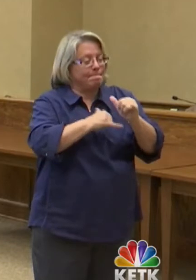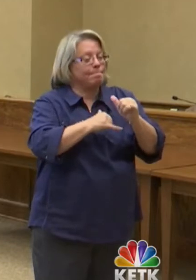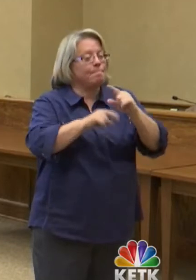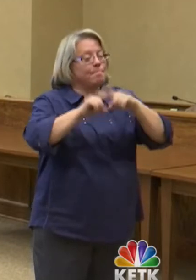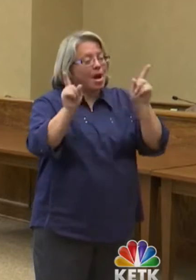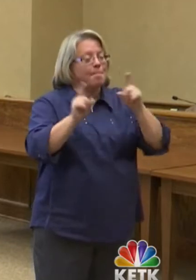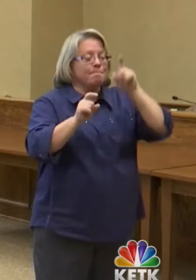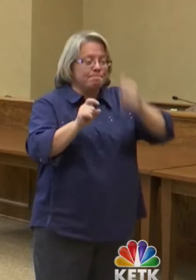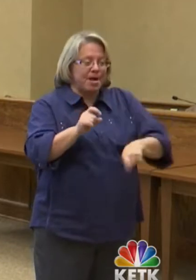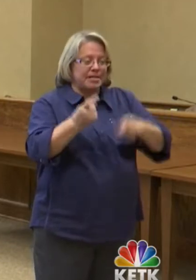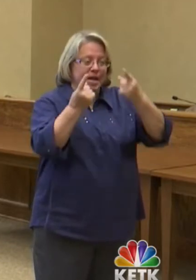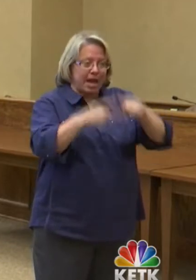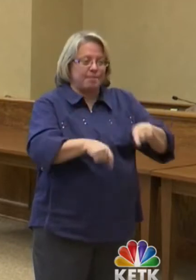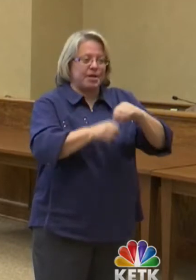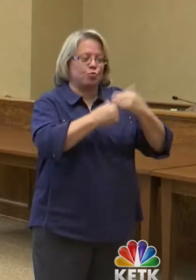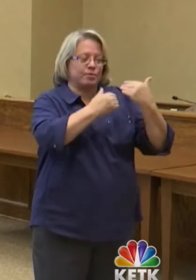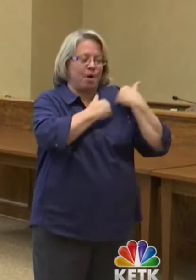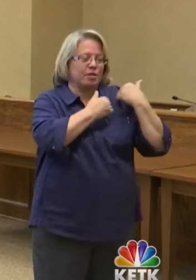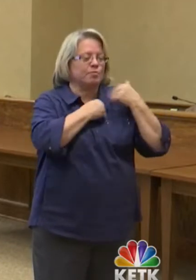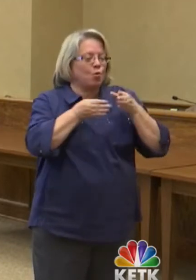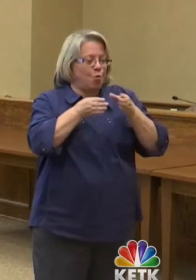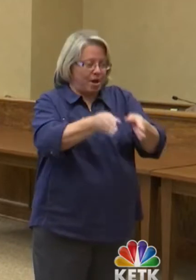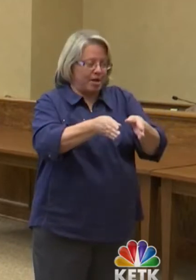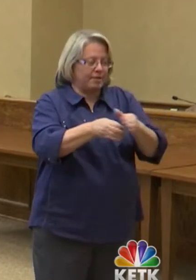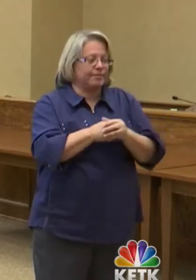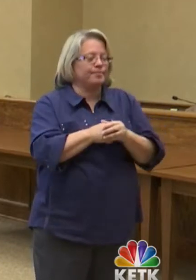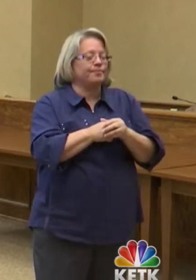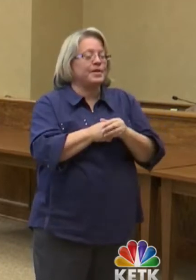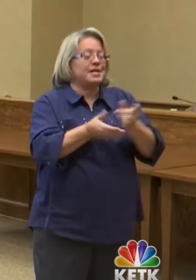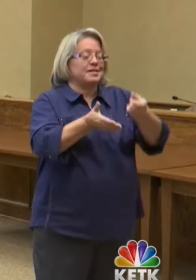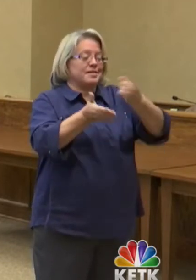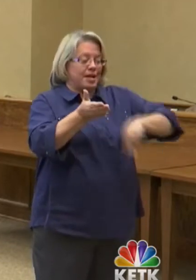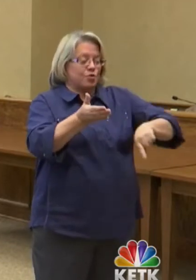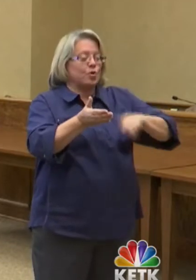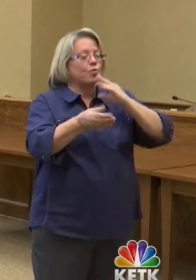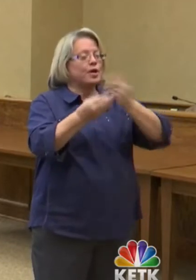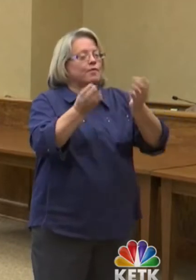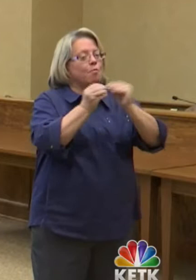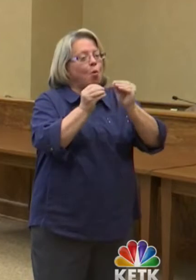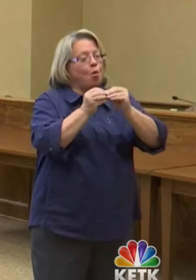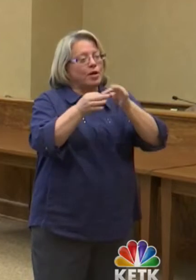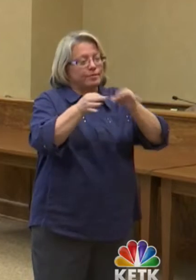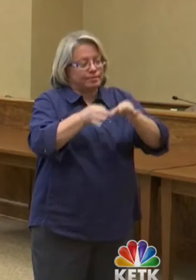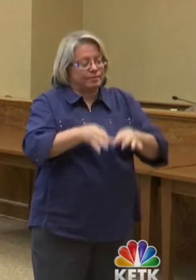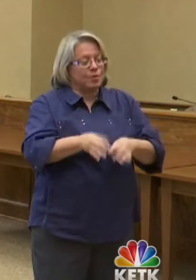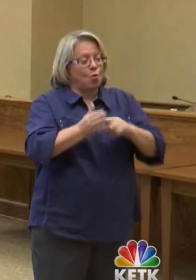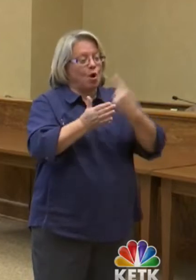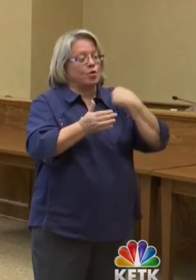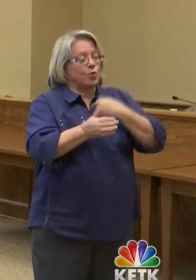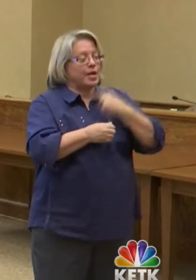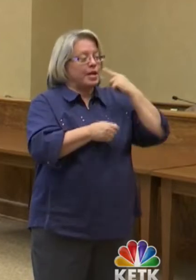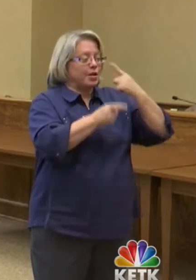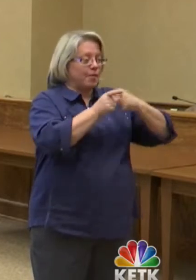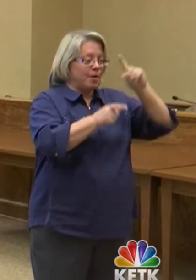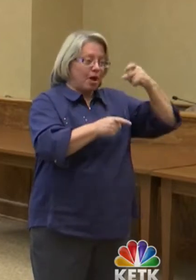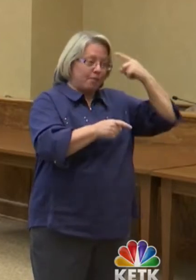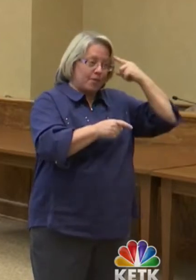NEEDS TO GET BACK TO WORK. AND WANTS TO GET BACK TO WORK. RICHARD WANT THAT TO HAPPEN AS WELL. IT MUST HAVE BEEN IN